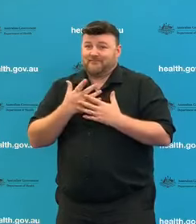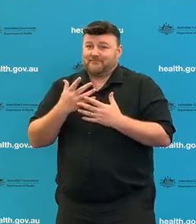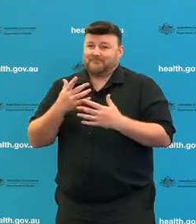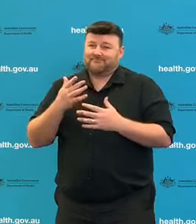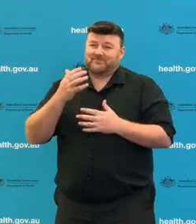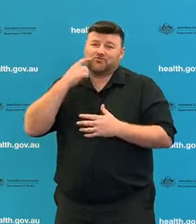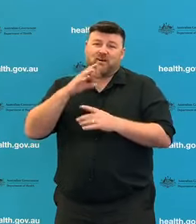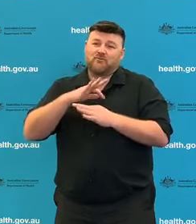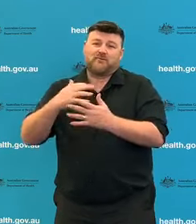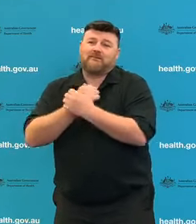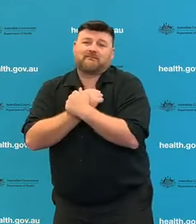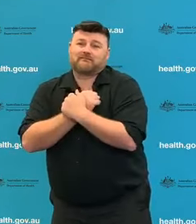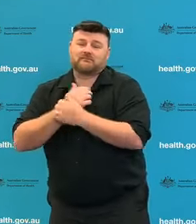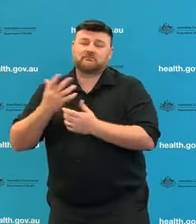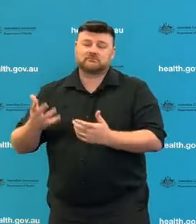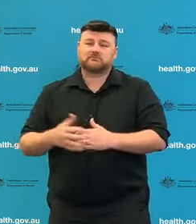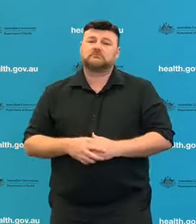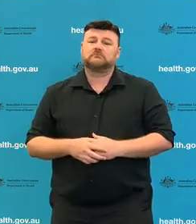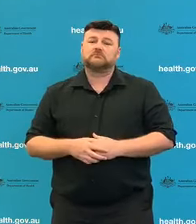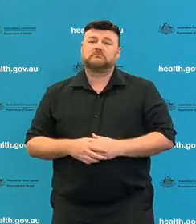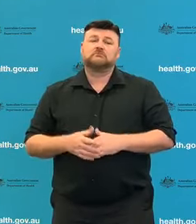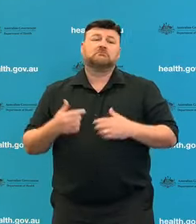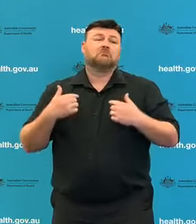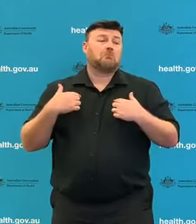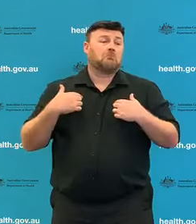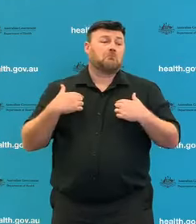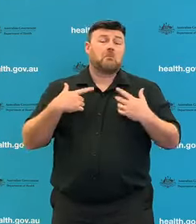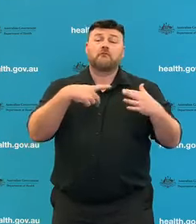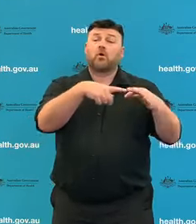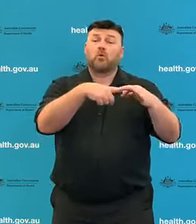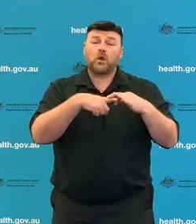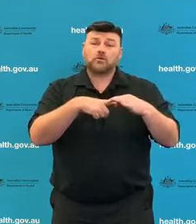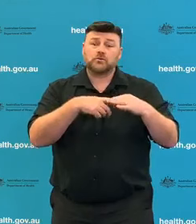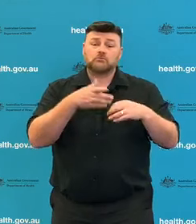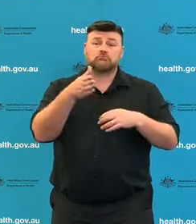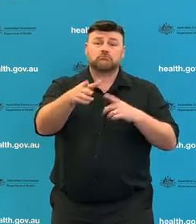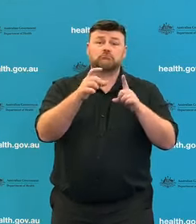So, I'm happy to questions and I think Dana, you have my first question?